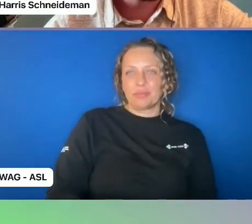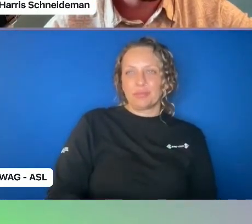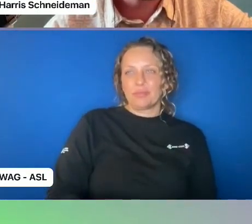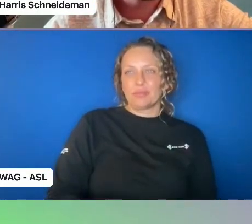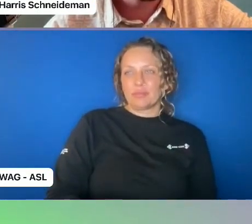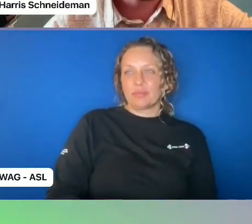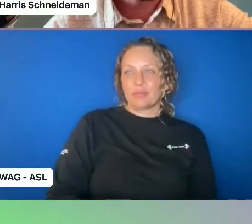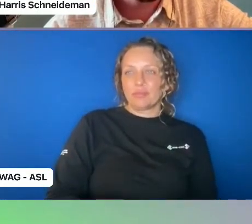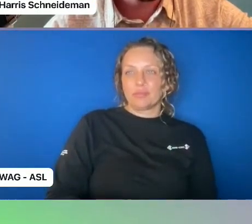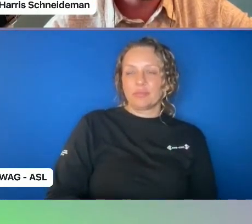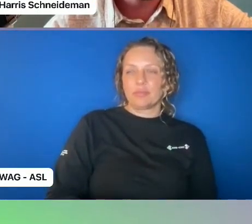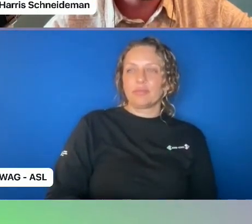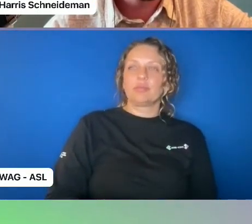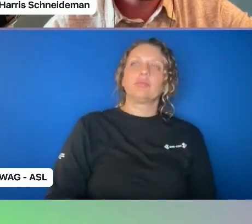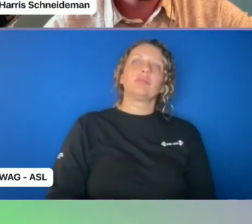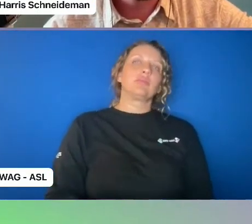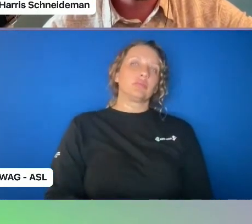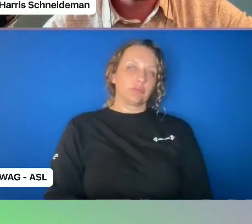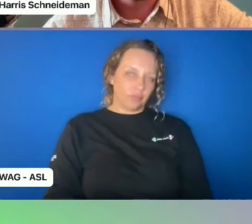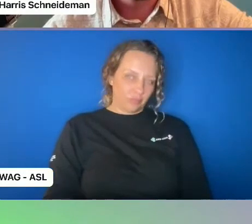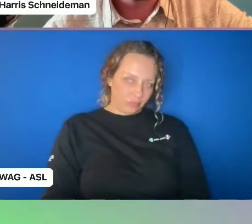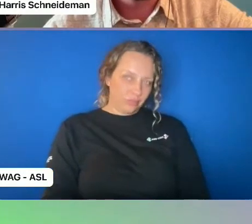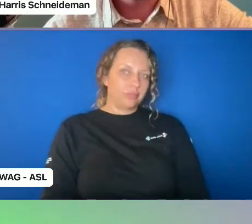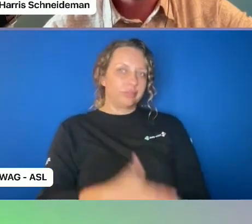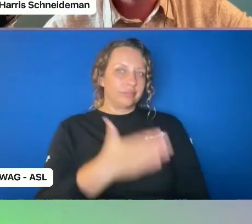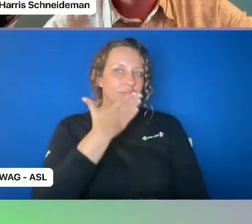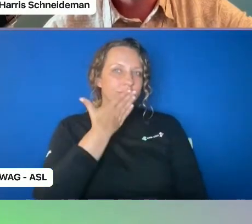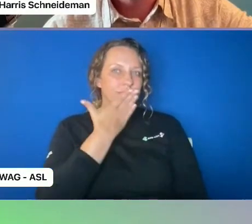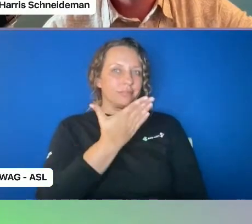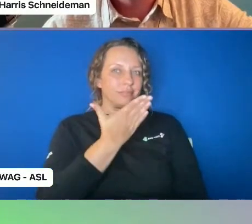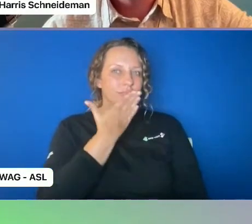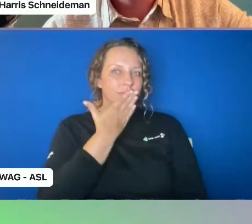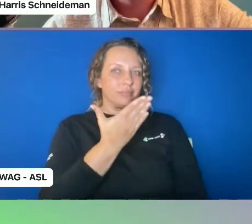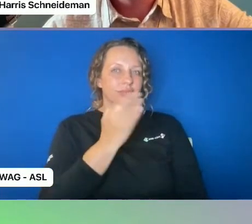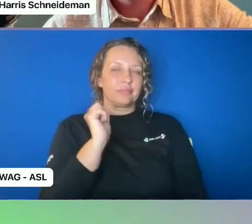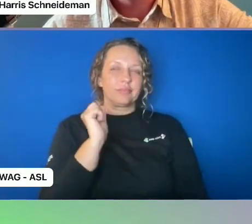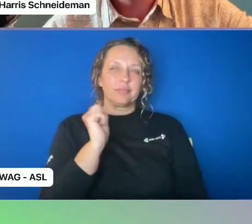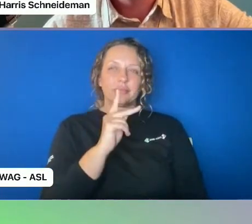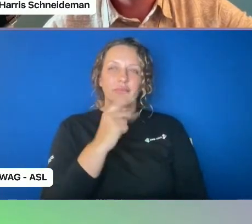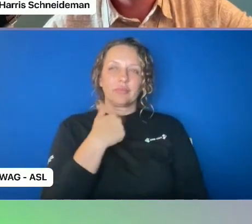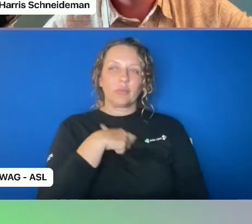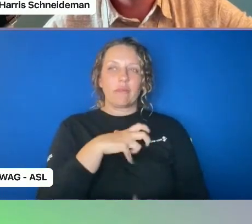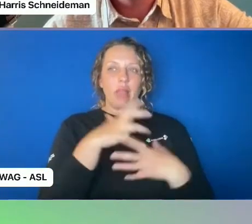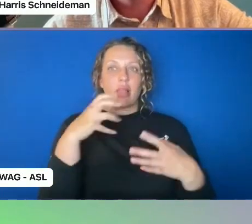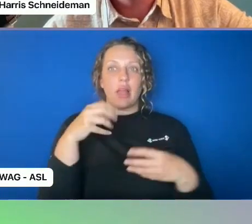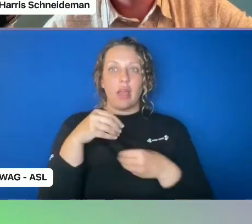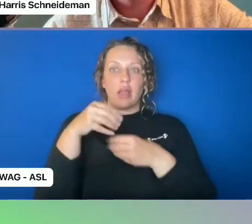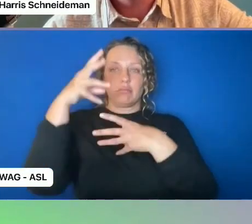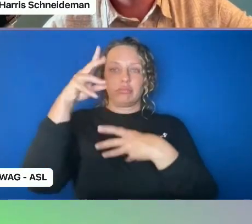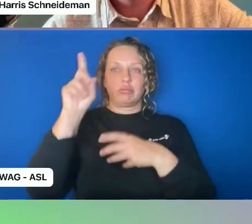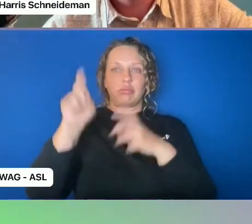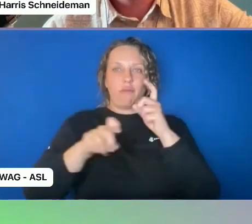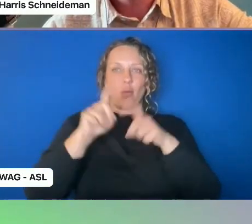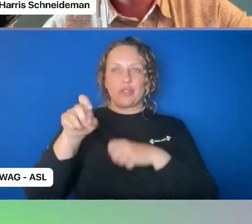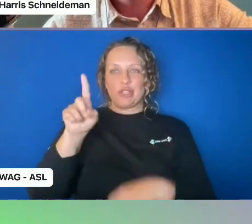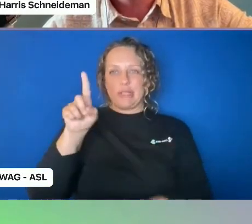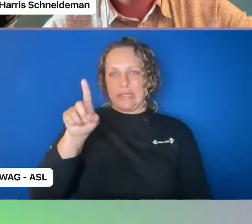Okay, thank you. All right. Like I said, we have a lot of questions here. So let's see.